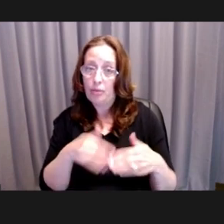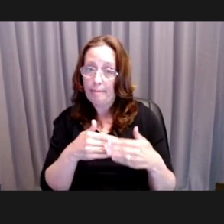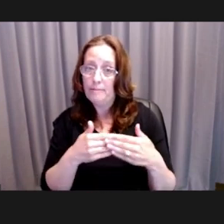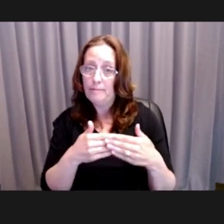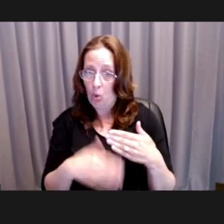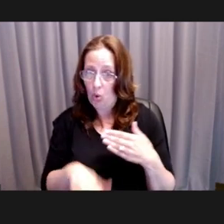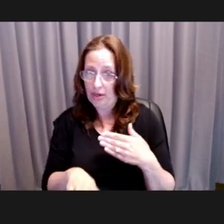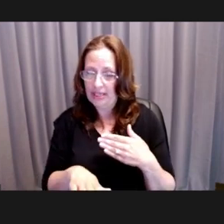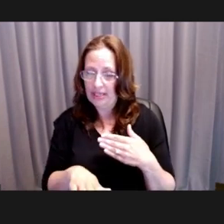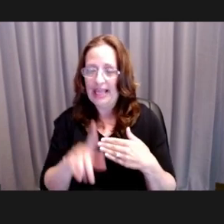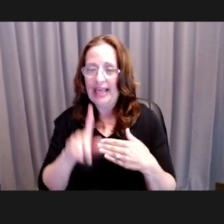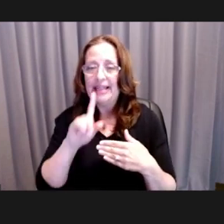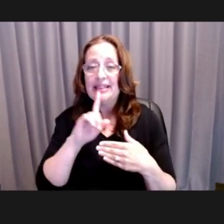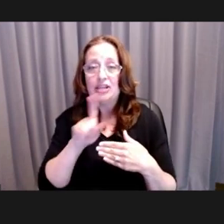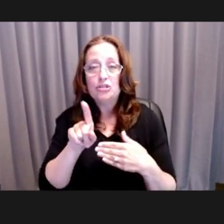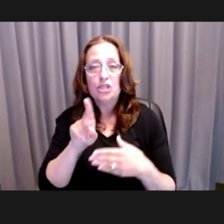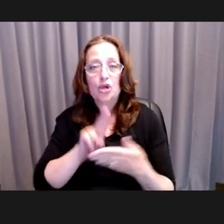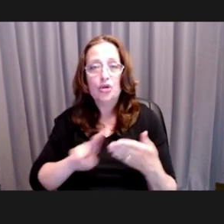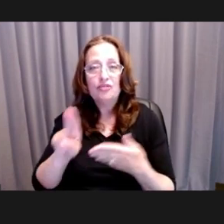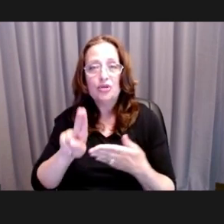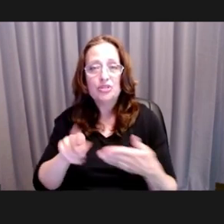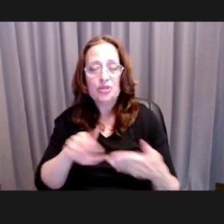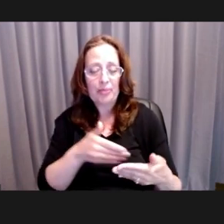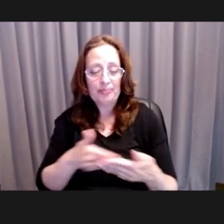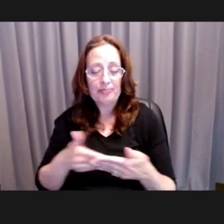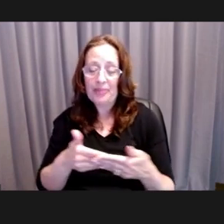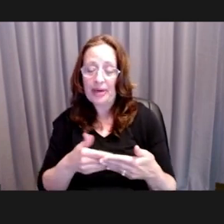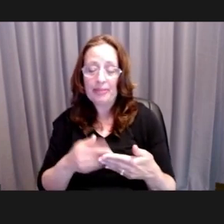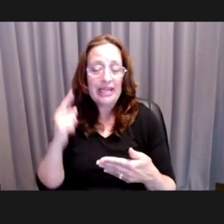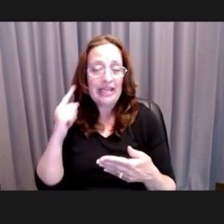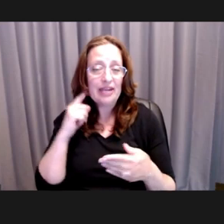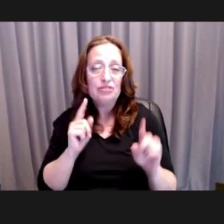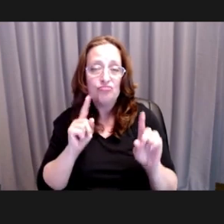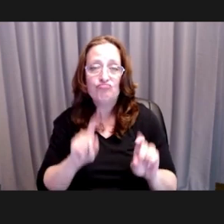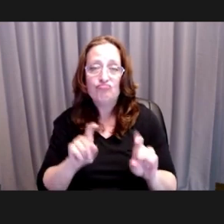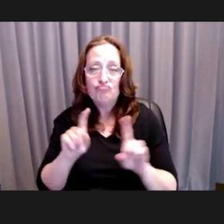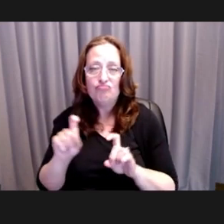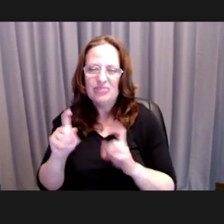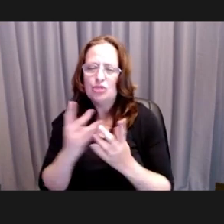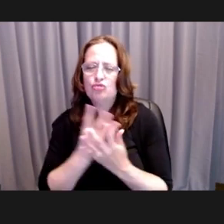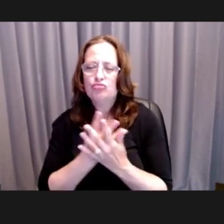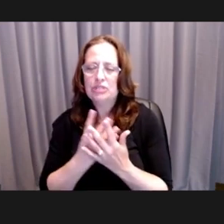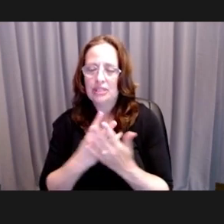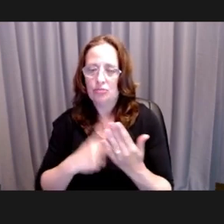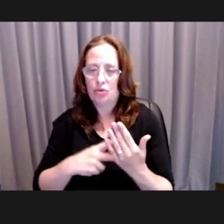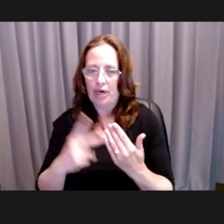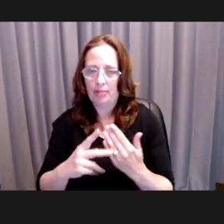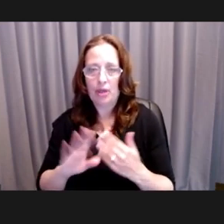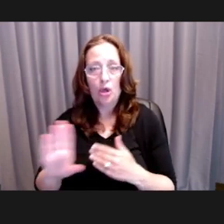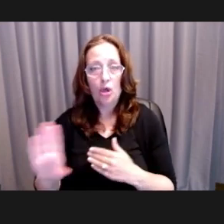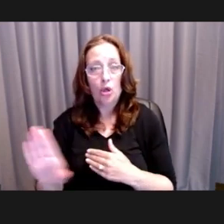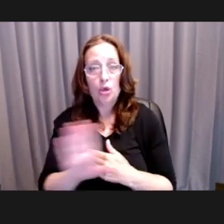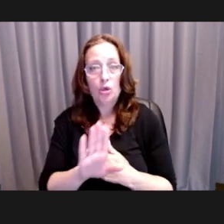hearing screening program, in which your child will be evaluated for hearing. And